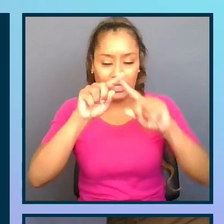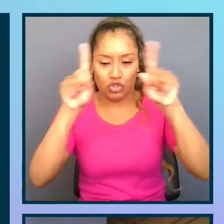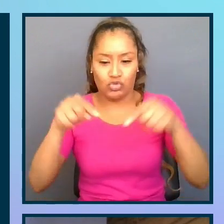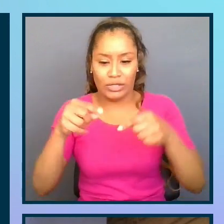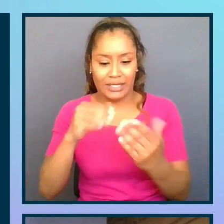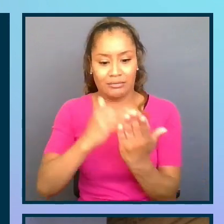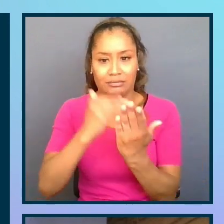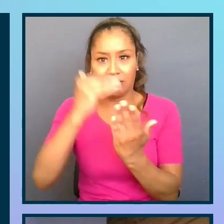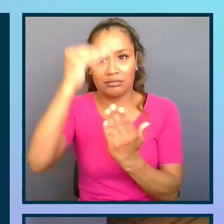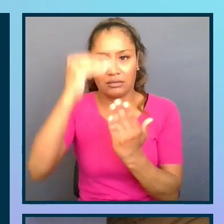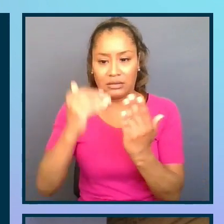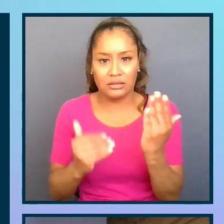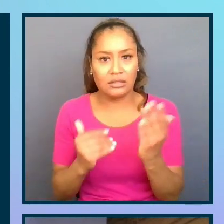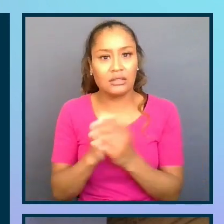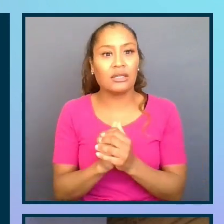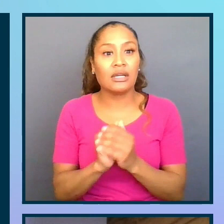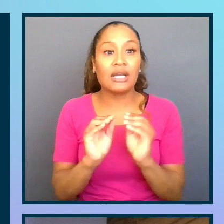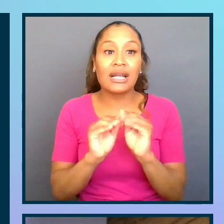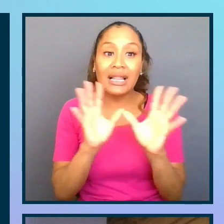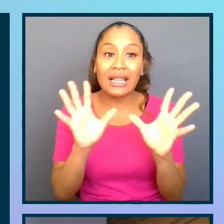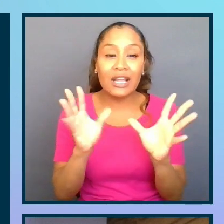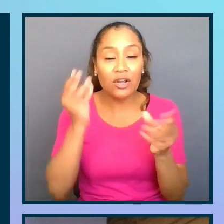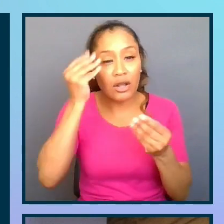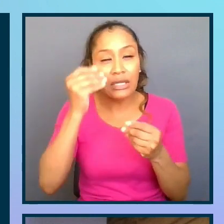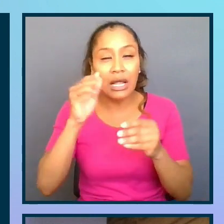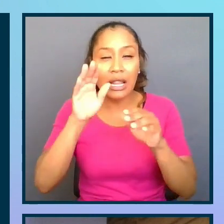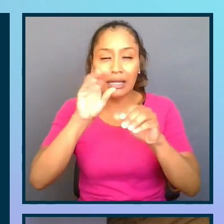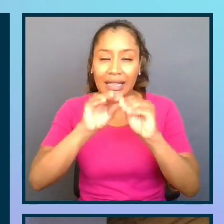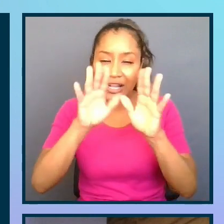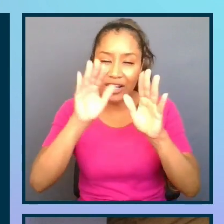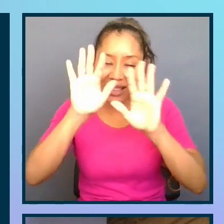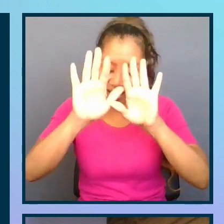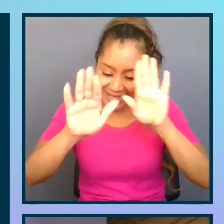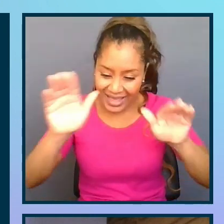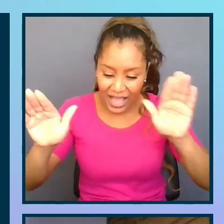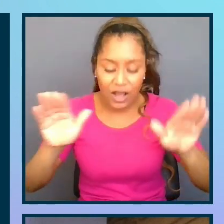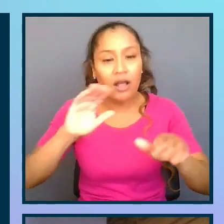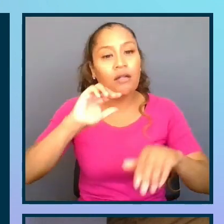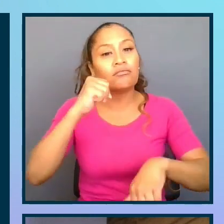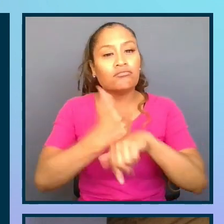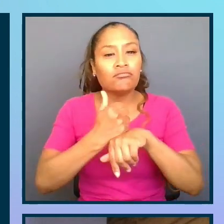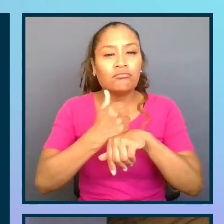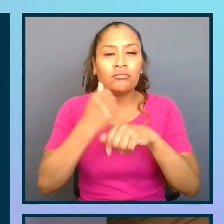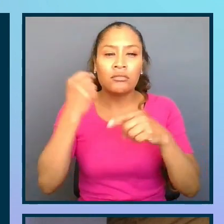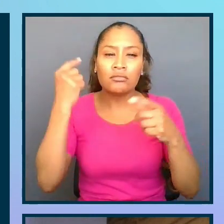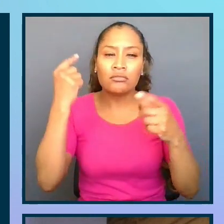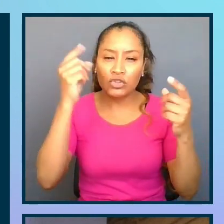Clear content, clear layout, logical structure, logical flow of processes,